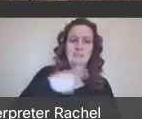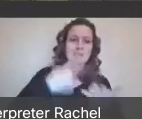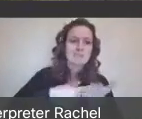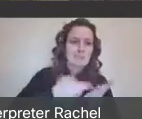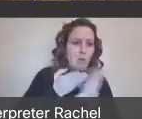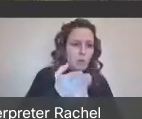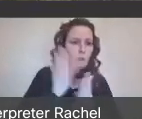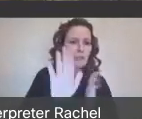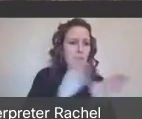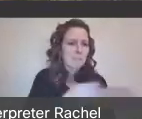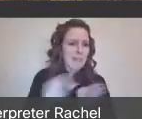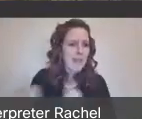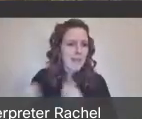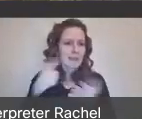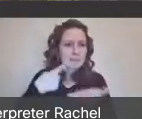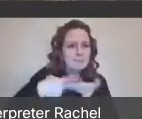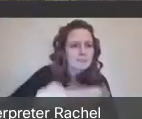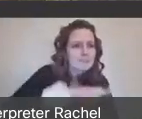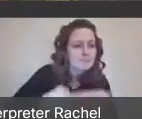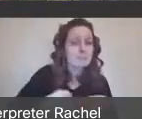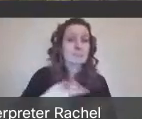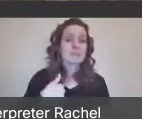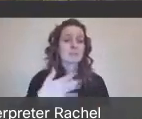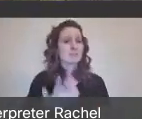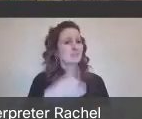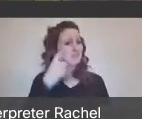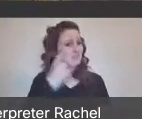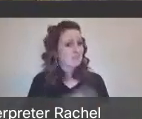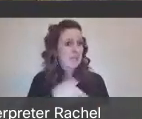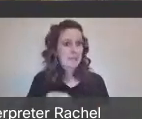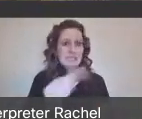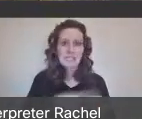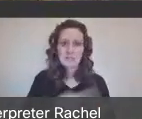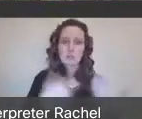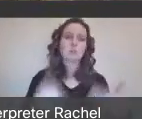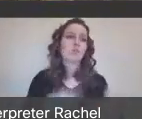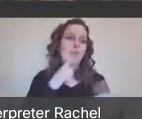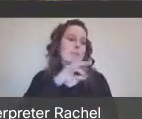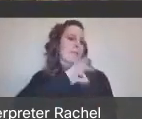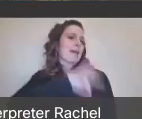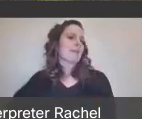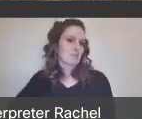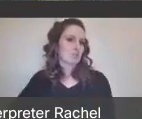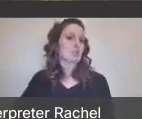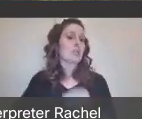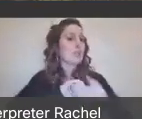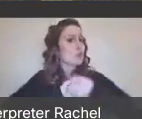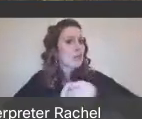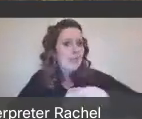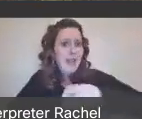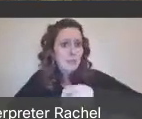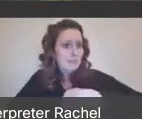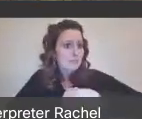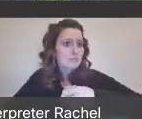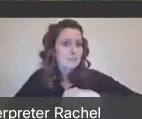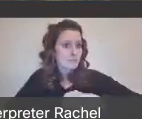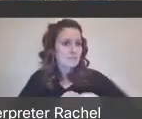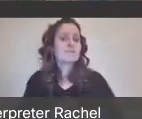with us. We have found these conversations to be very helpful, they are collaborative. Again, our goal